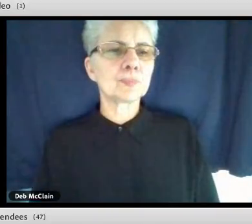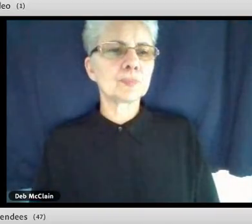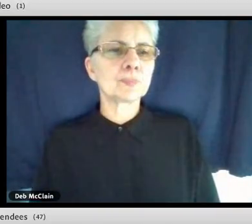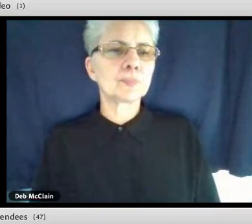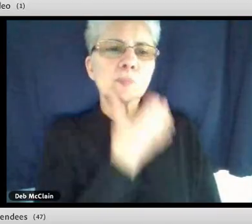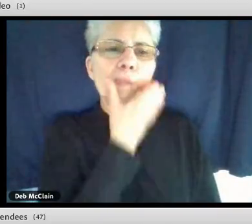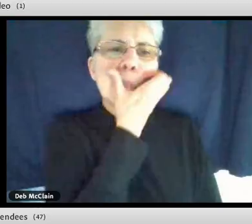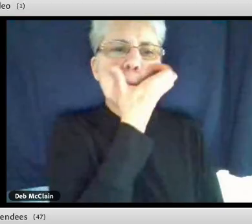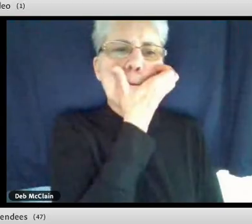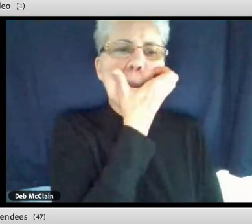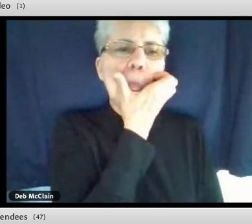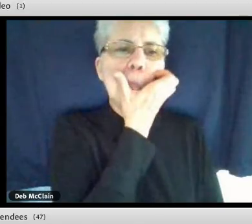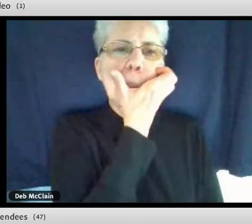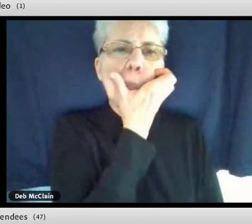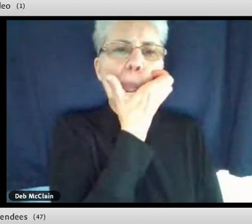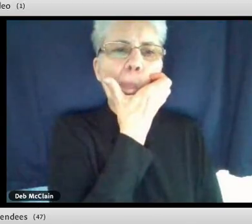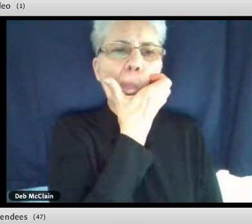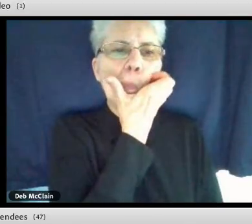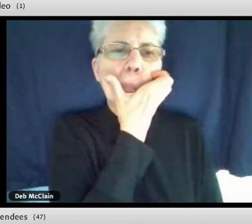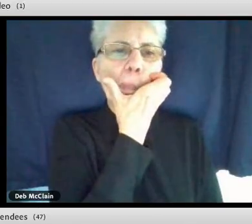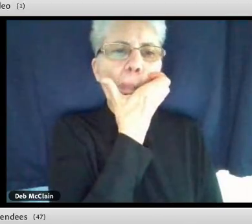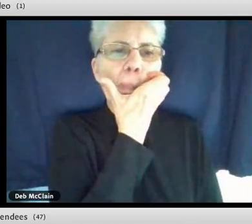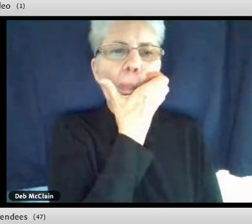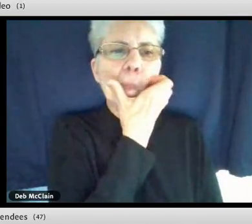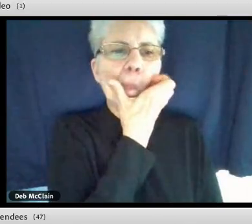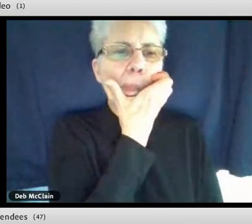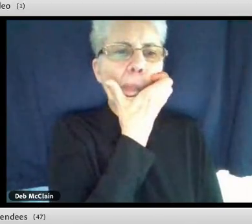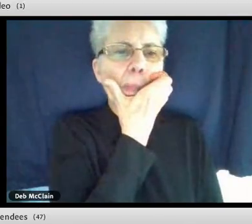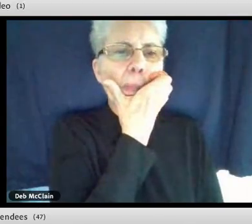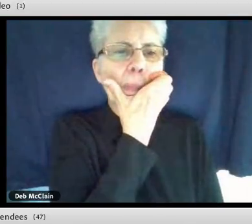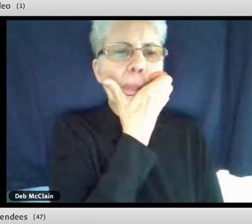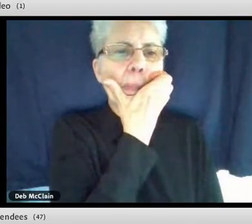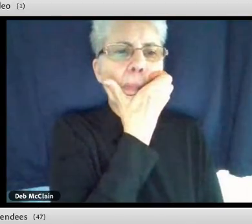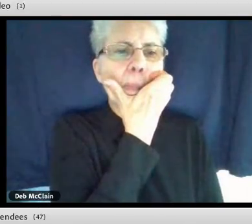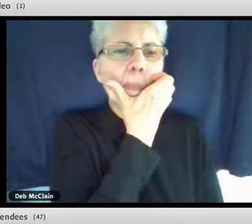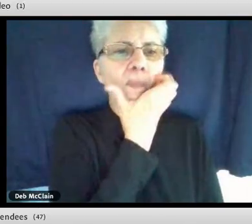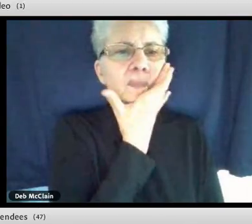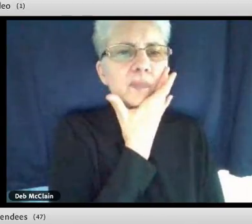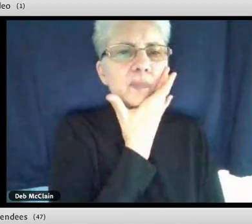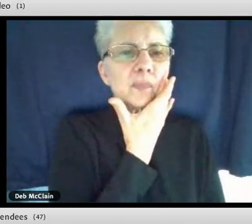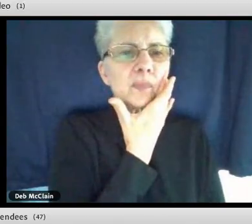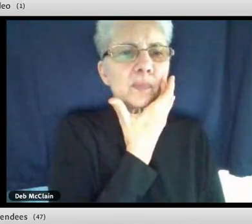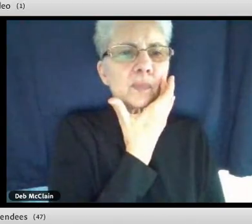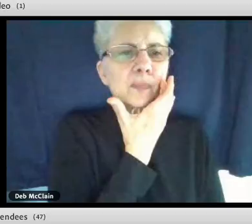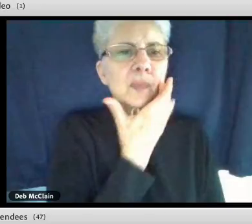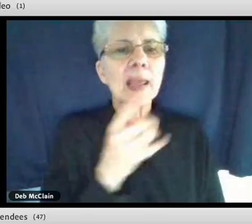Give it just a second to catch up, and then we can click on Florida again. Well I thought I could get the counties. Let me see. Oh, okay.